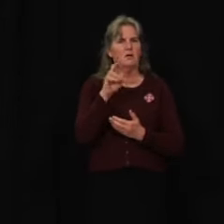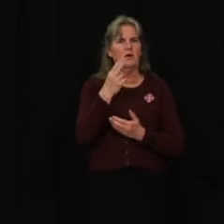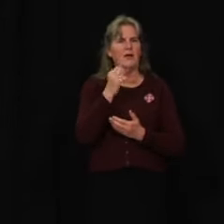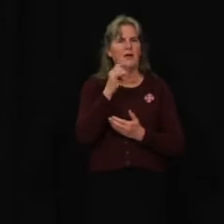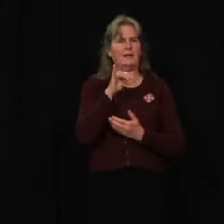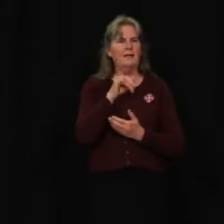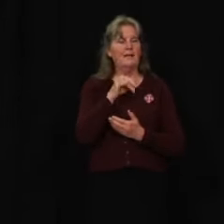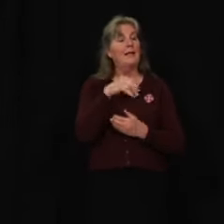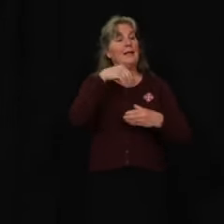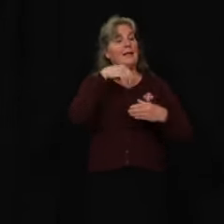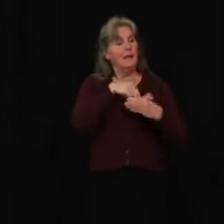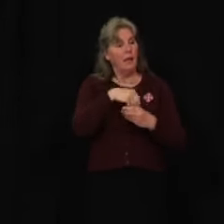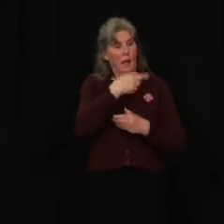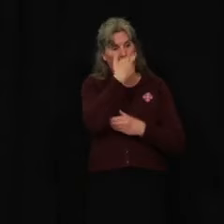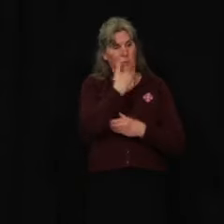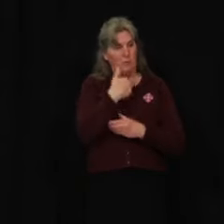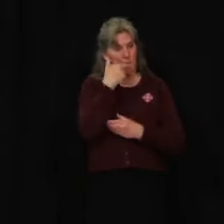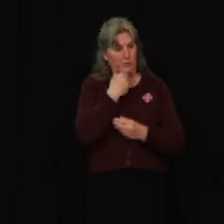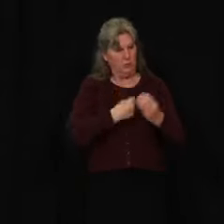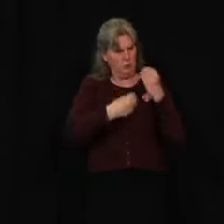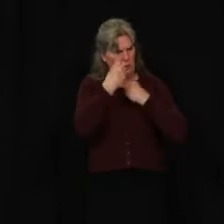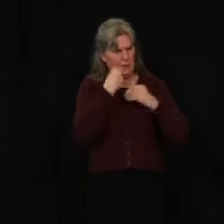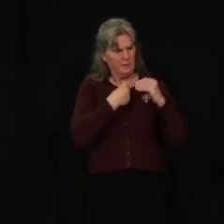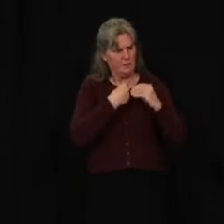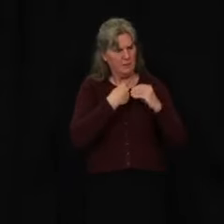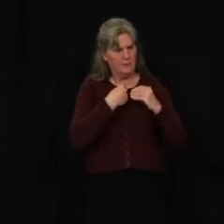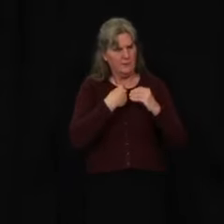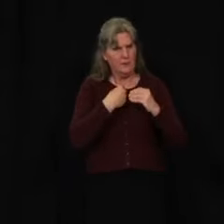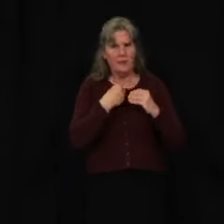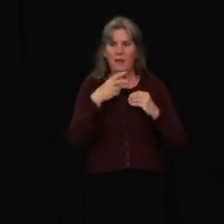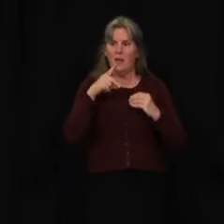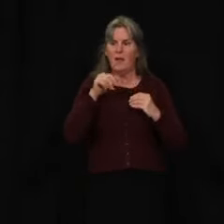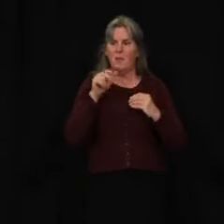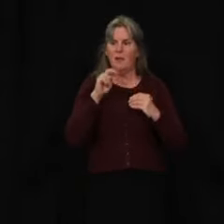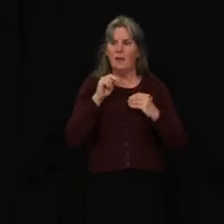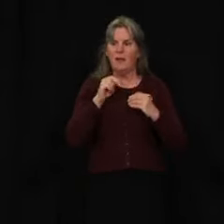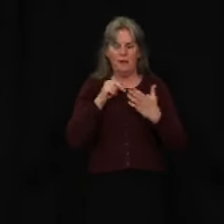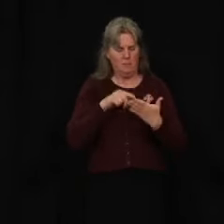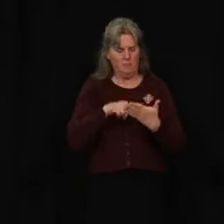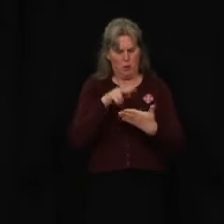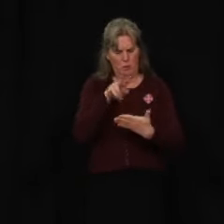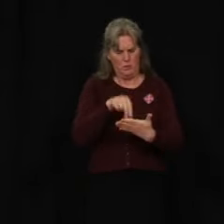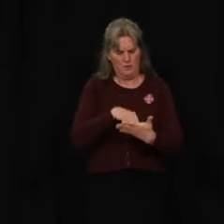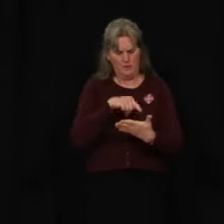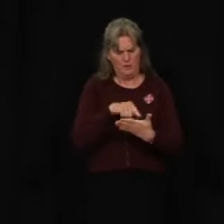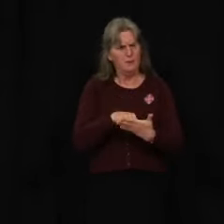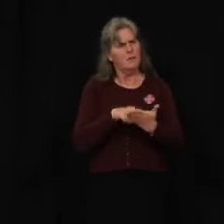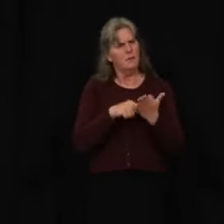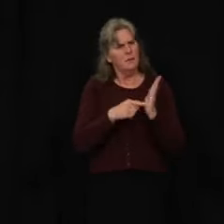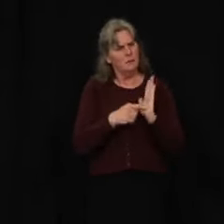people would be burned up but what I see whether in First Nations governments, the chief medical office, all of the